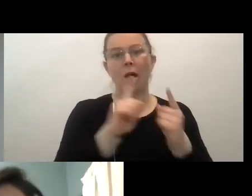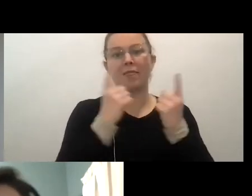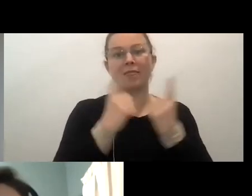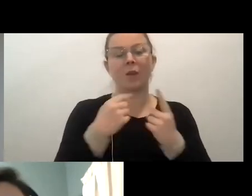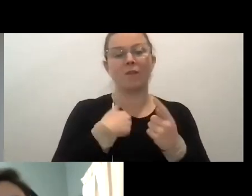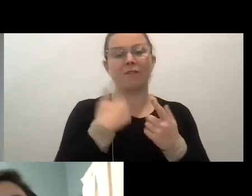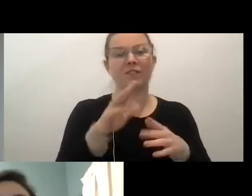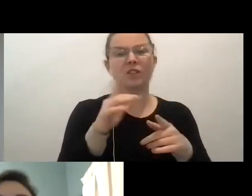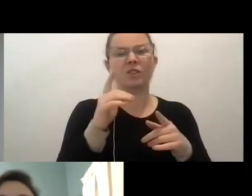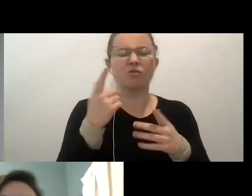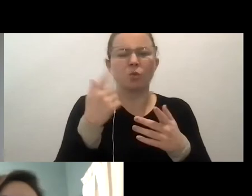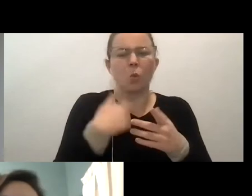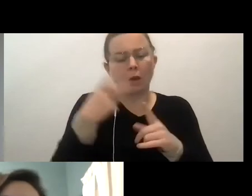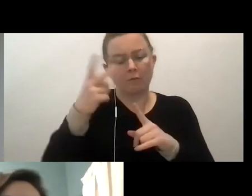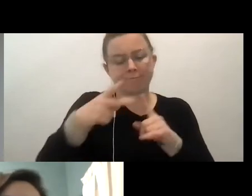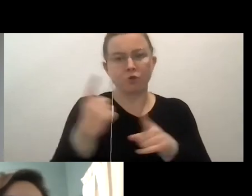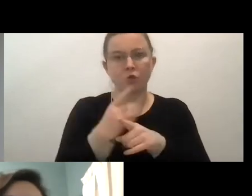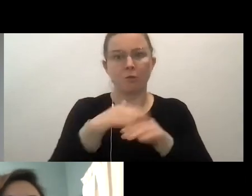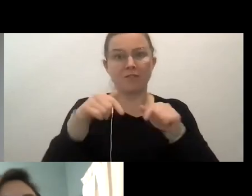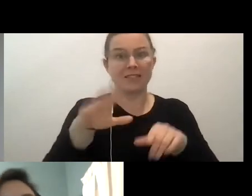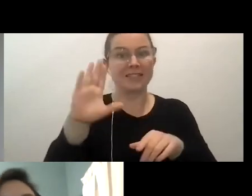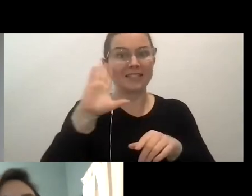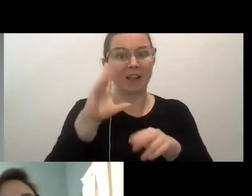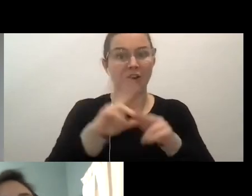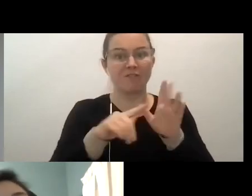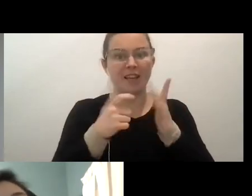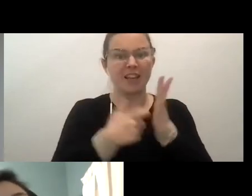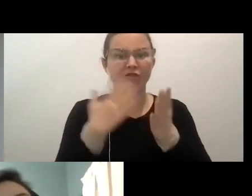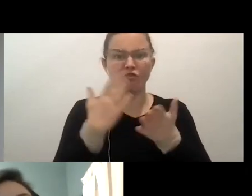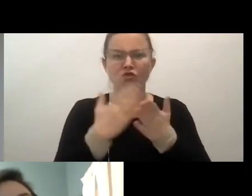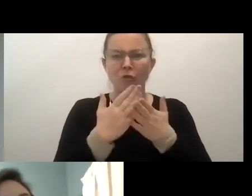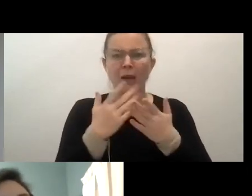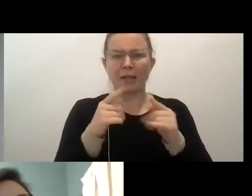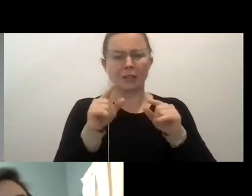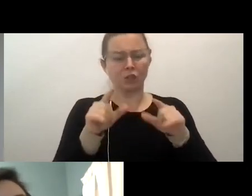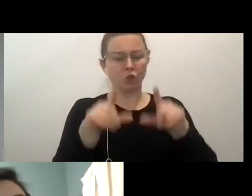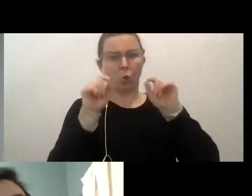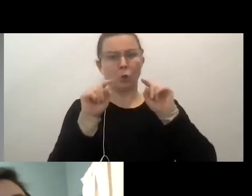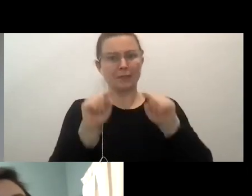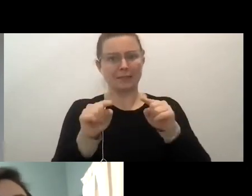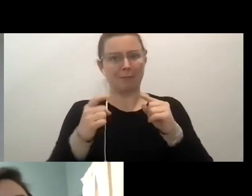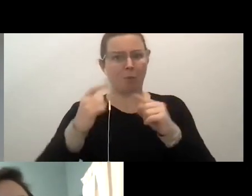often at Soundfair is how diversity of having choice is very important and how